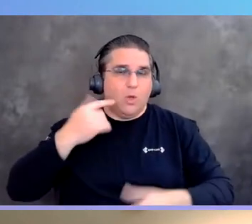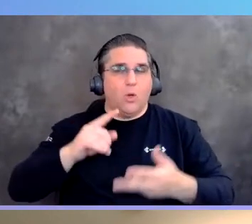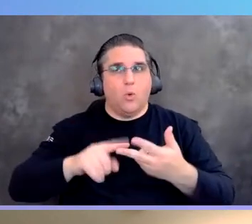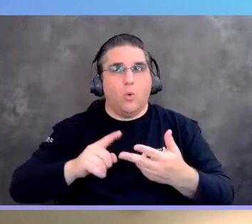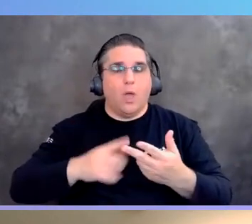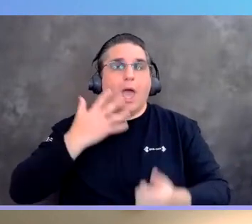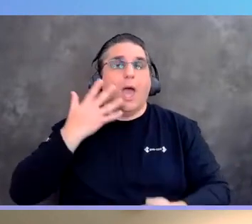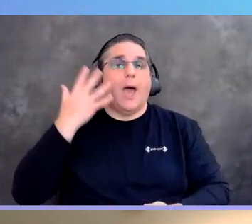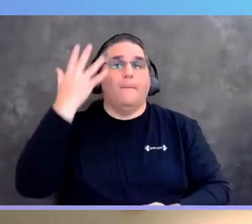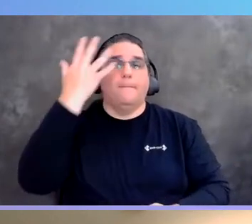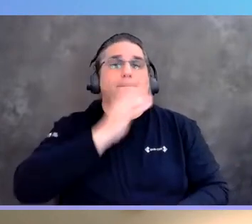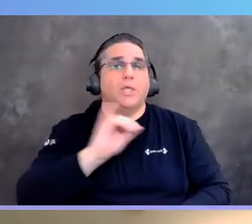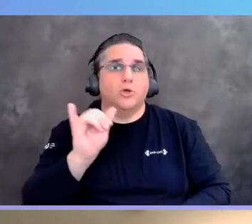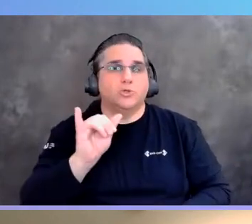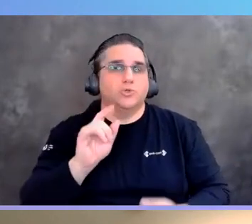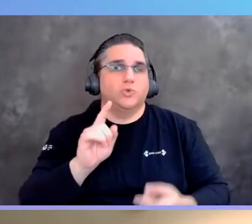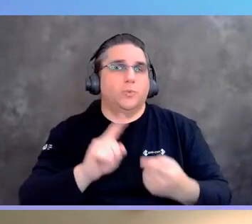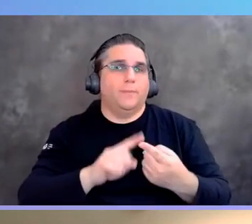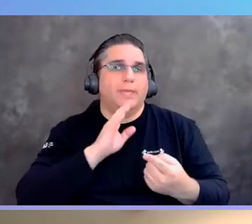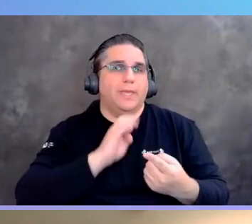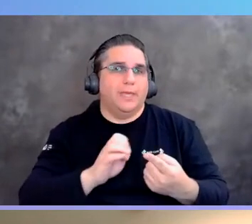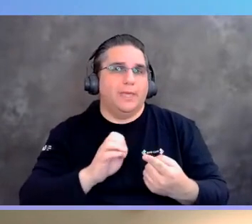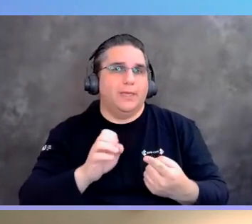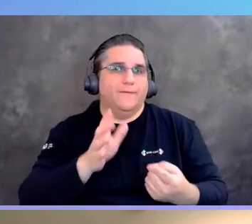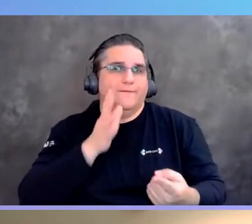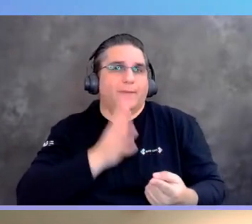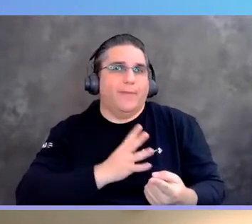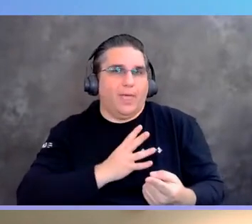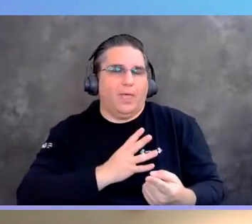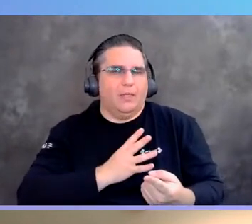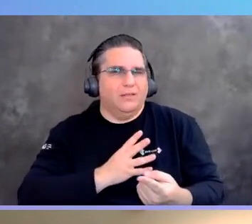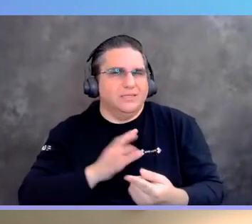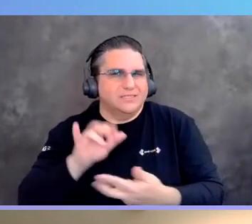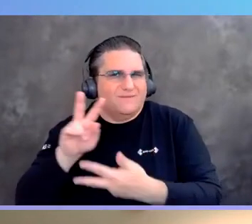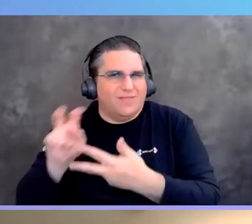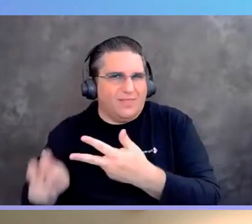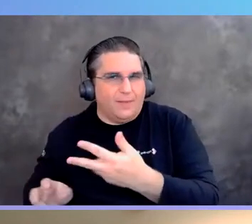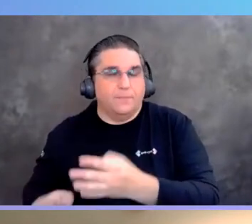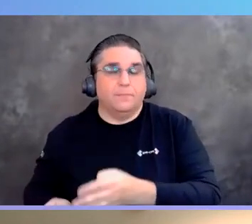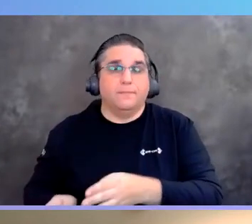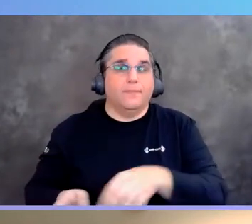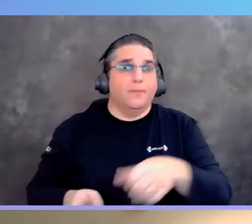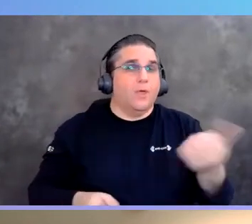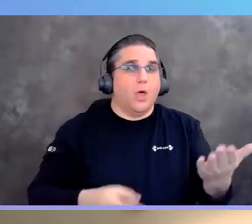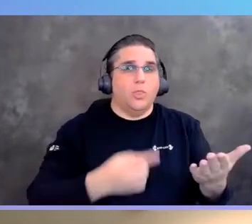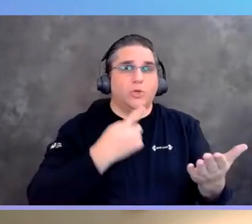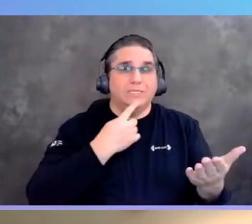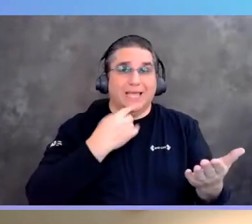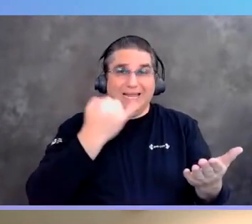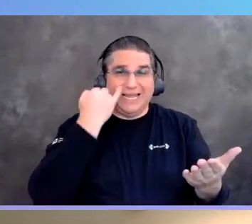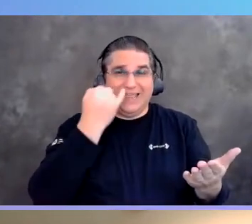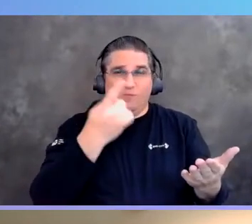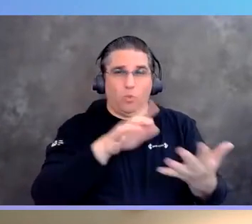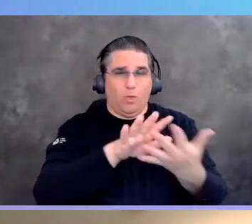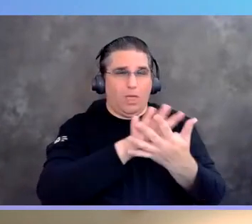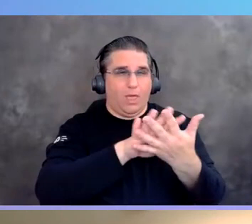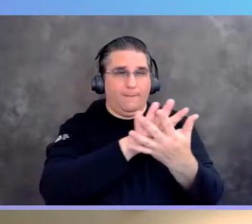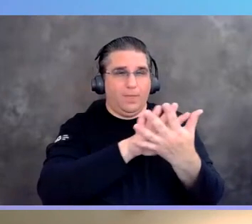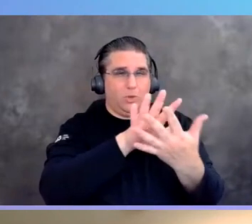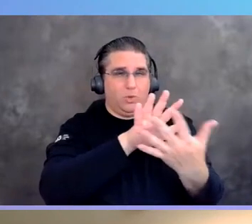to be female, end quote. Others felt that being ambiguous is. On